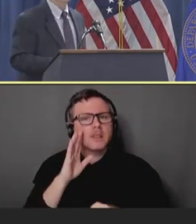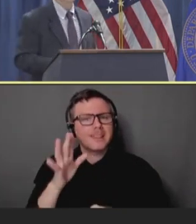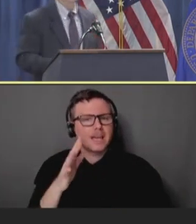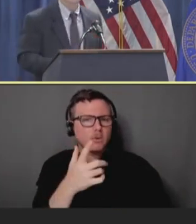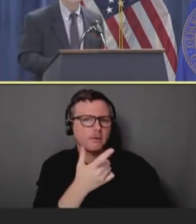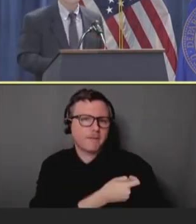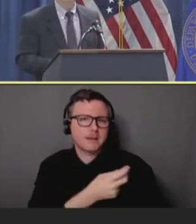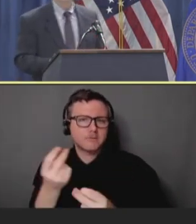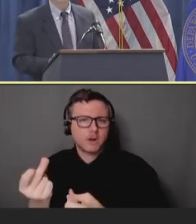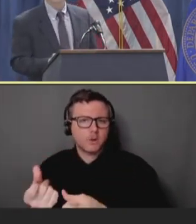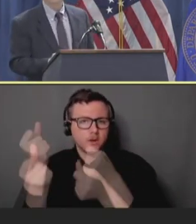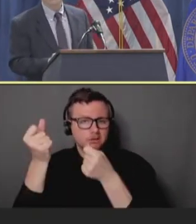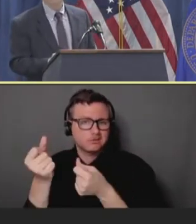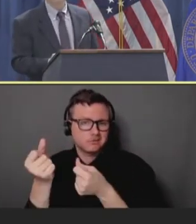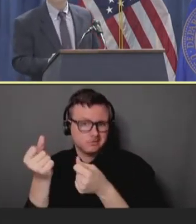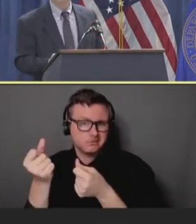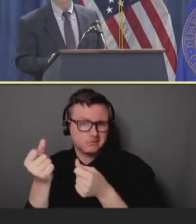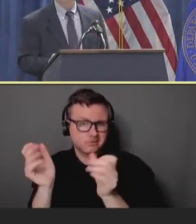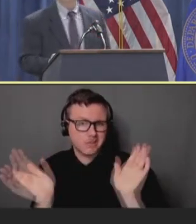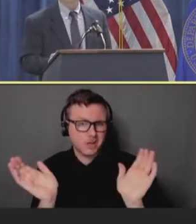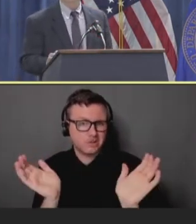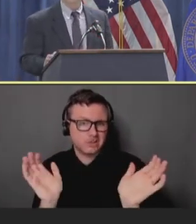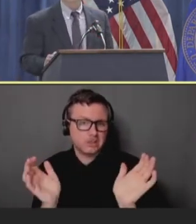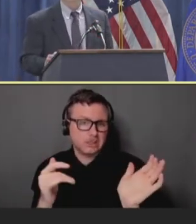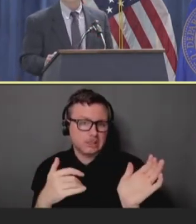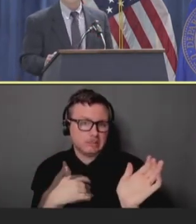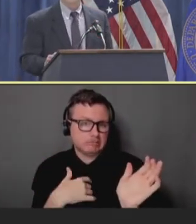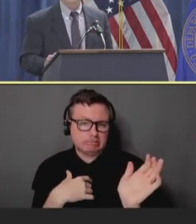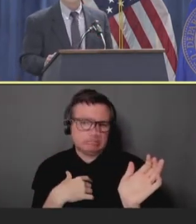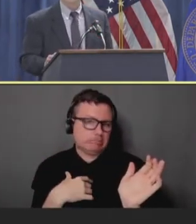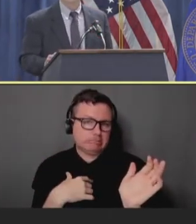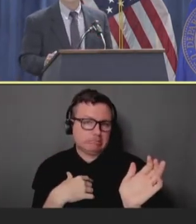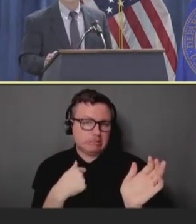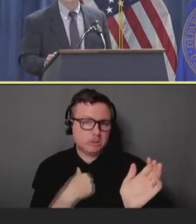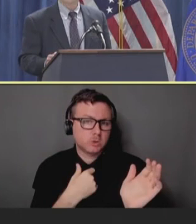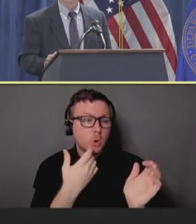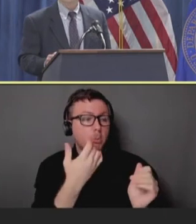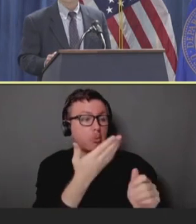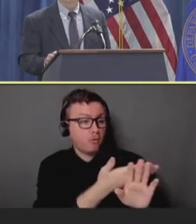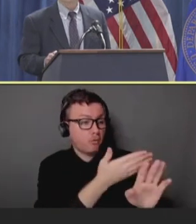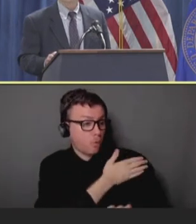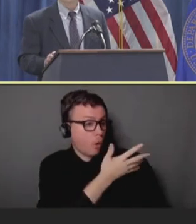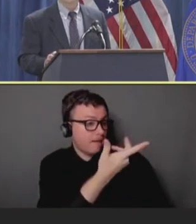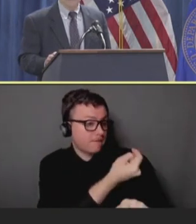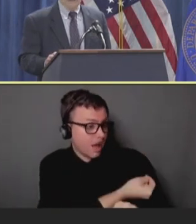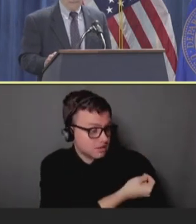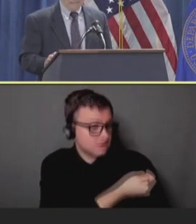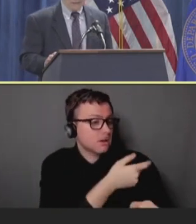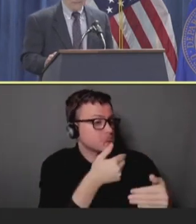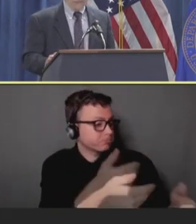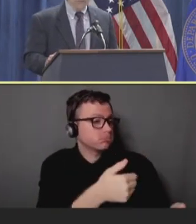In other words, we are now moving in the wrong direction, when it comes to the vaccination